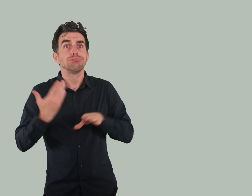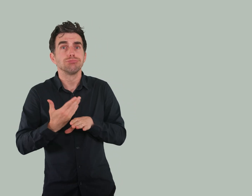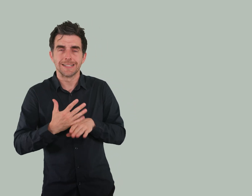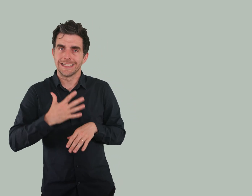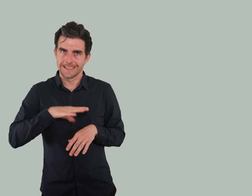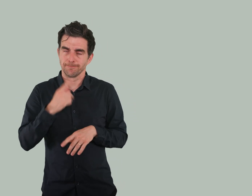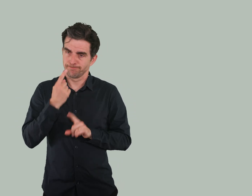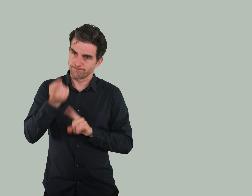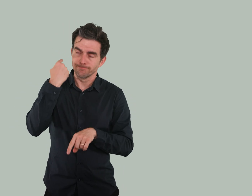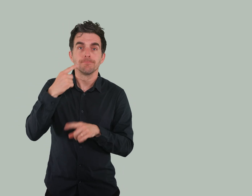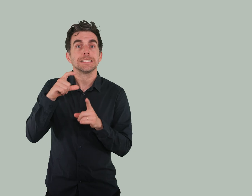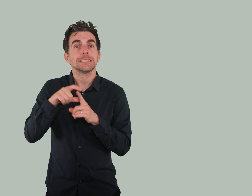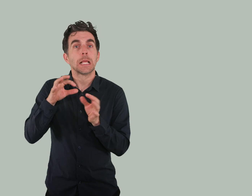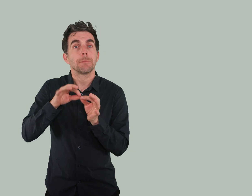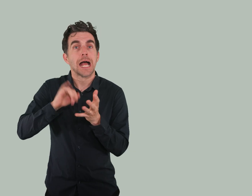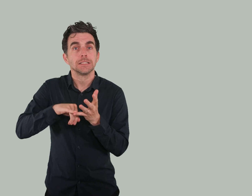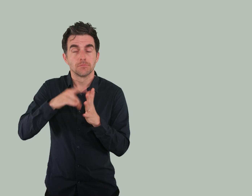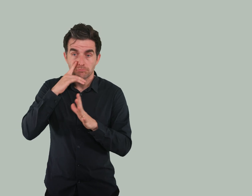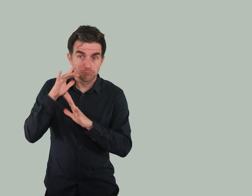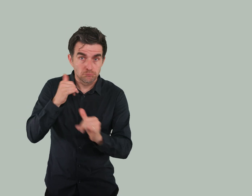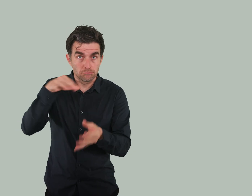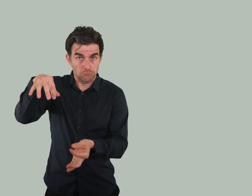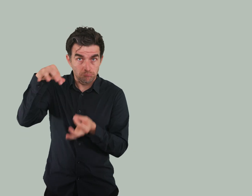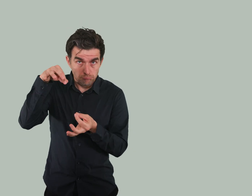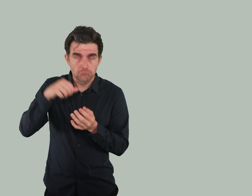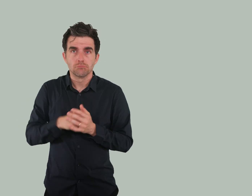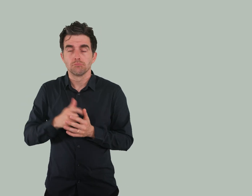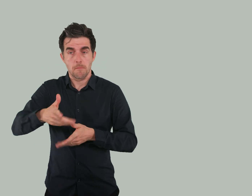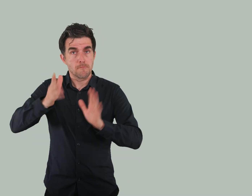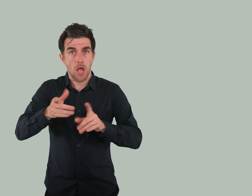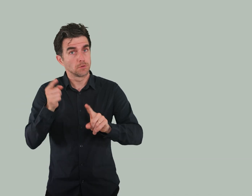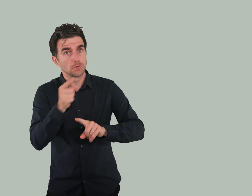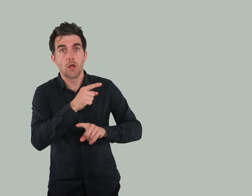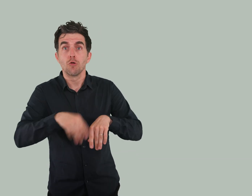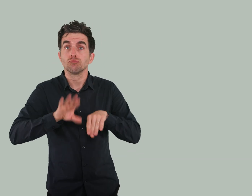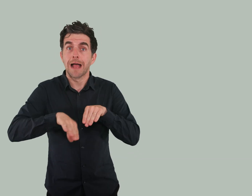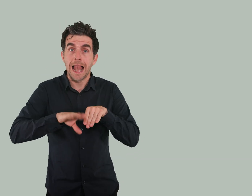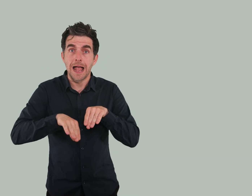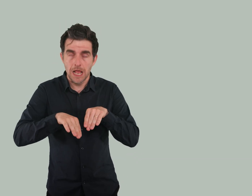Entry commonly requires DBS checks, mandatory training